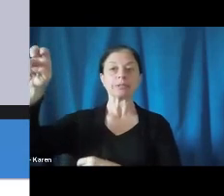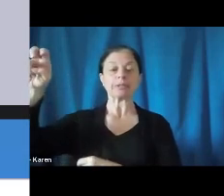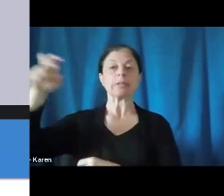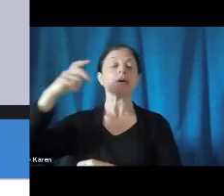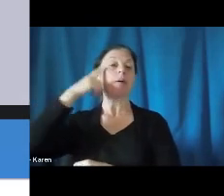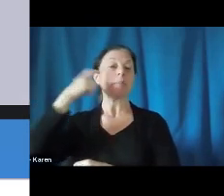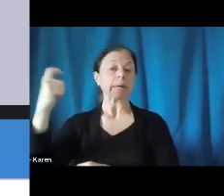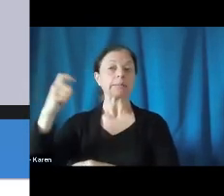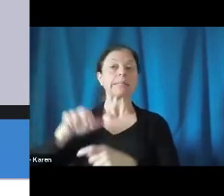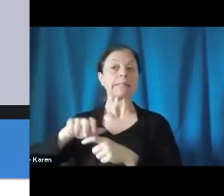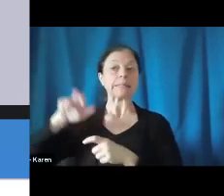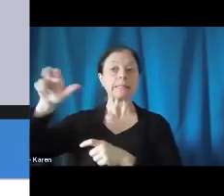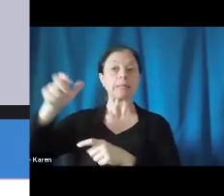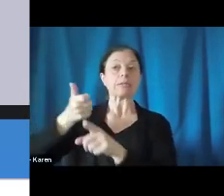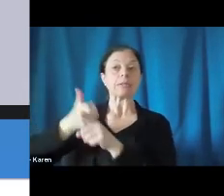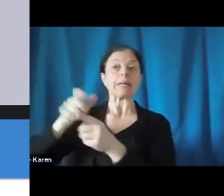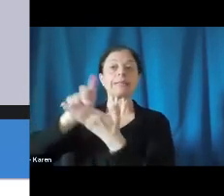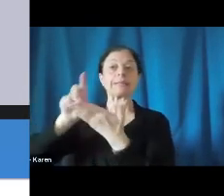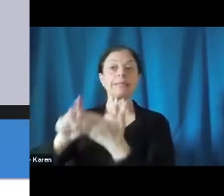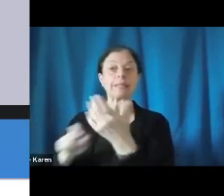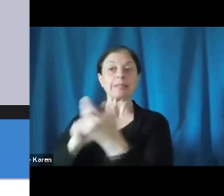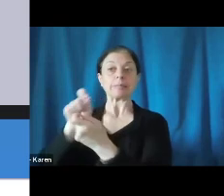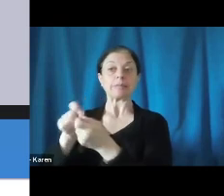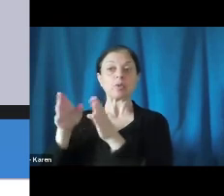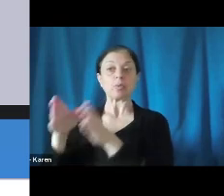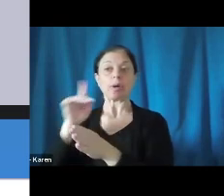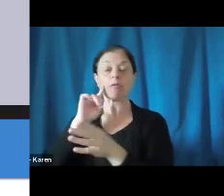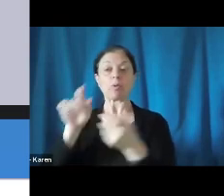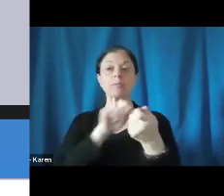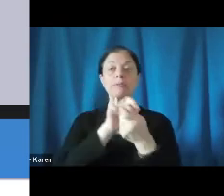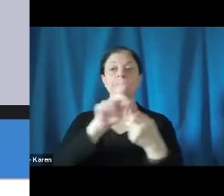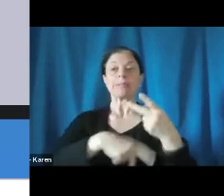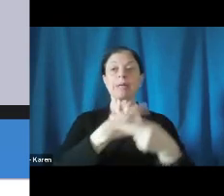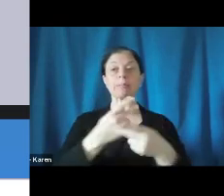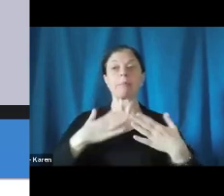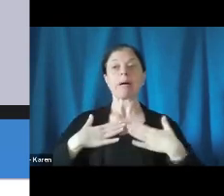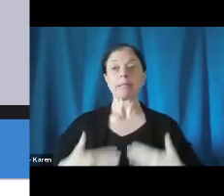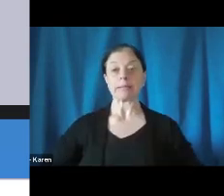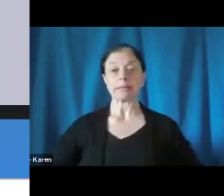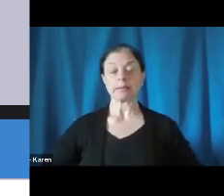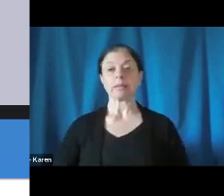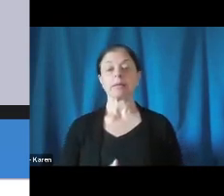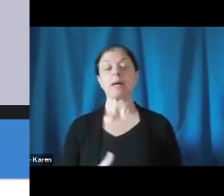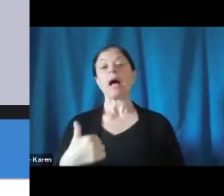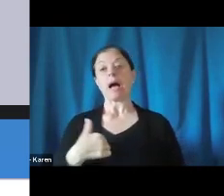that it's really hard for me to go up a set of stairs because those stairs are designed a certain way for certain kinds